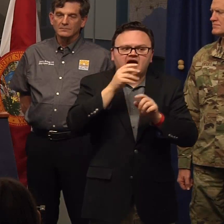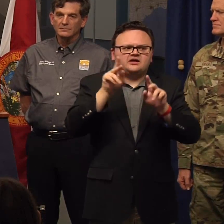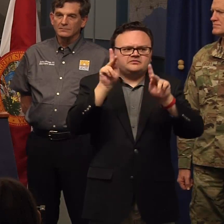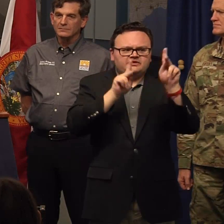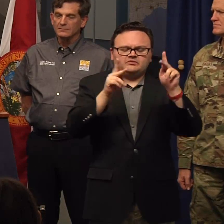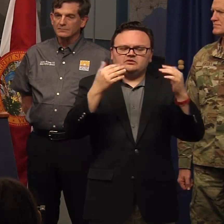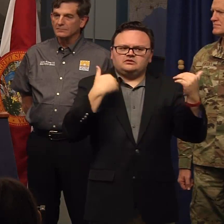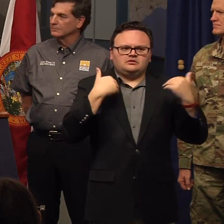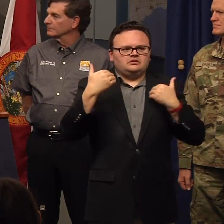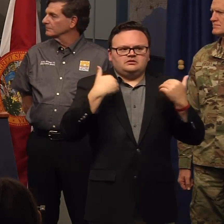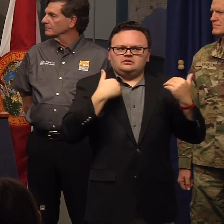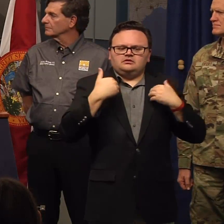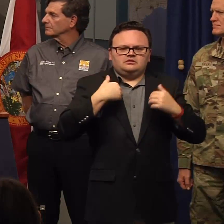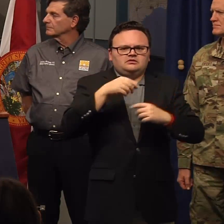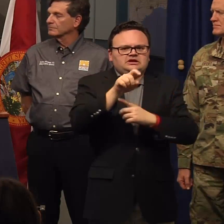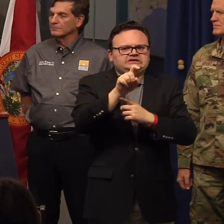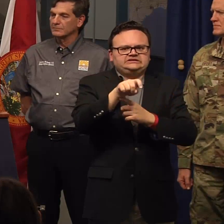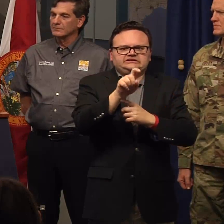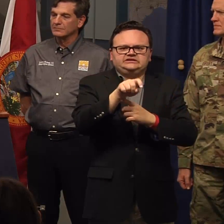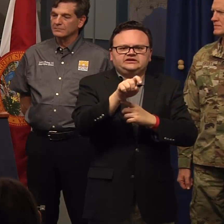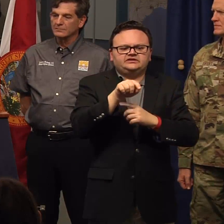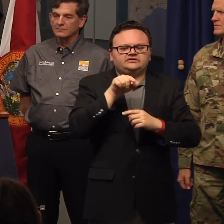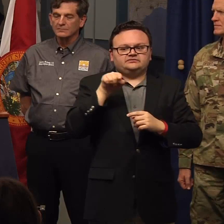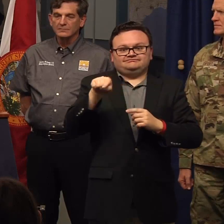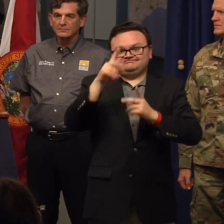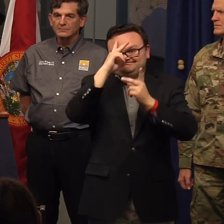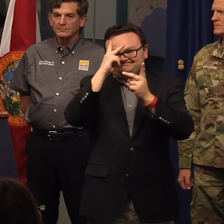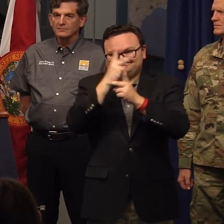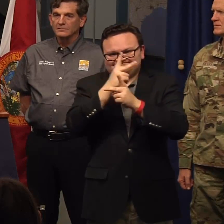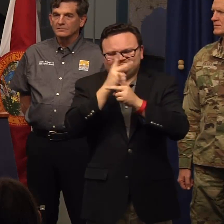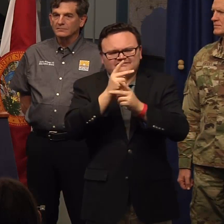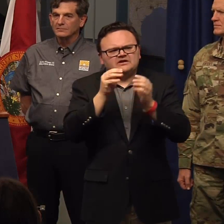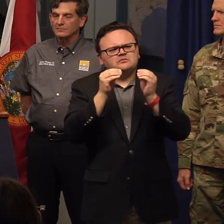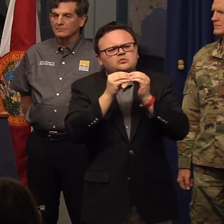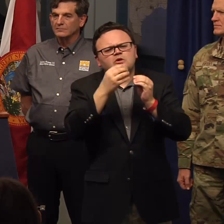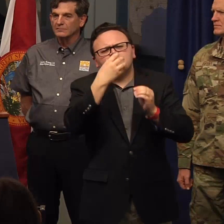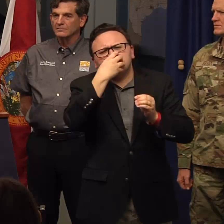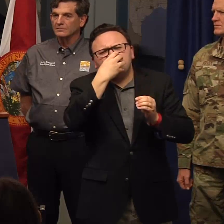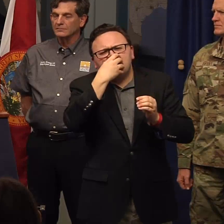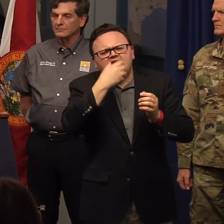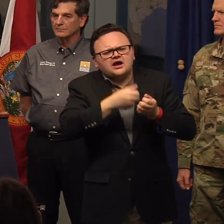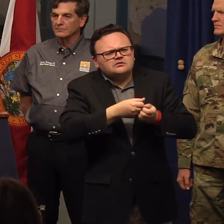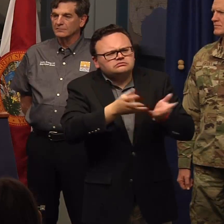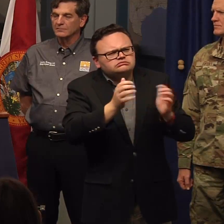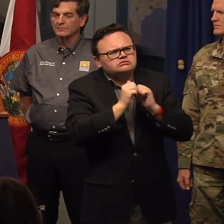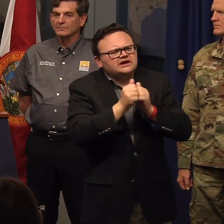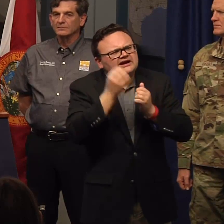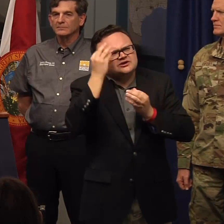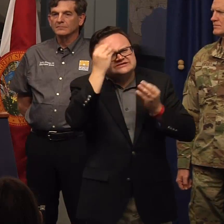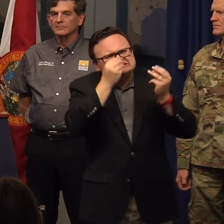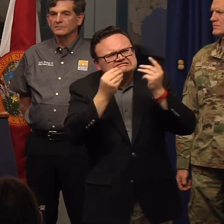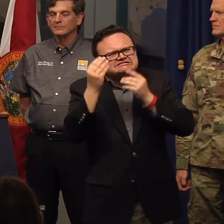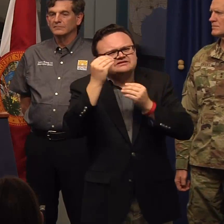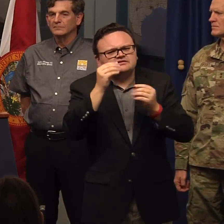IS WELL AWARE ESPECIALLY